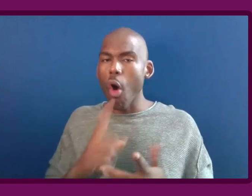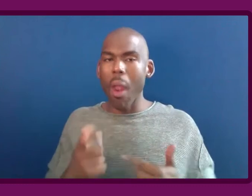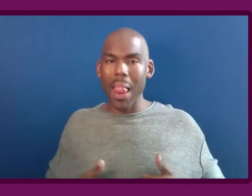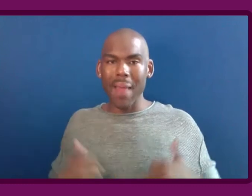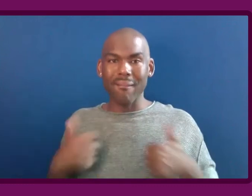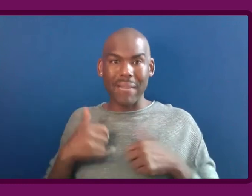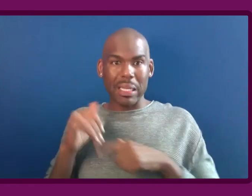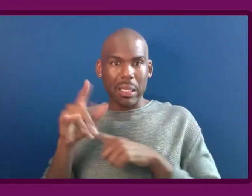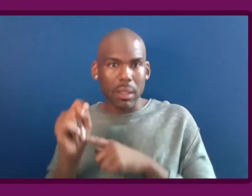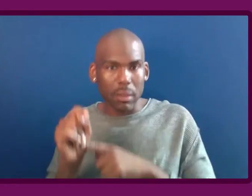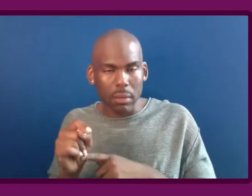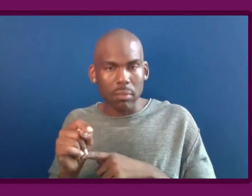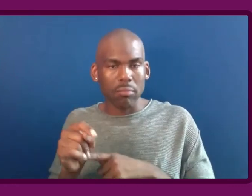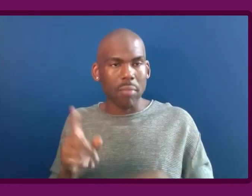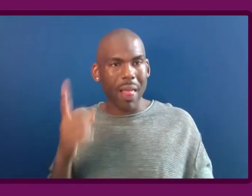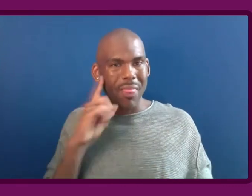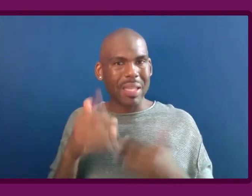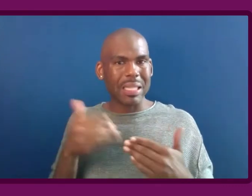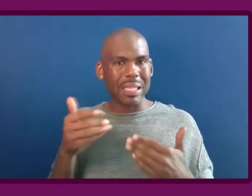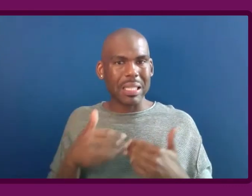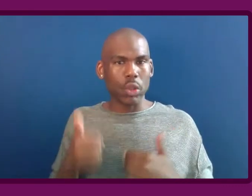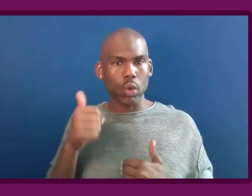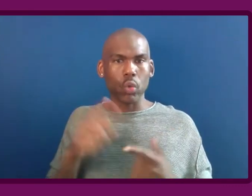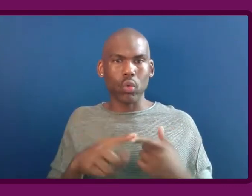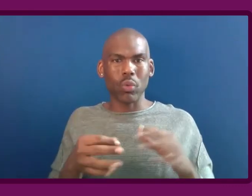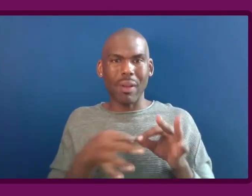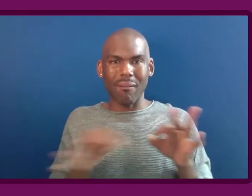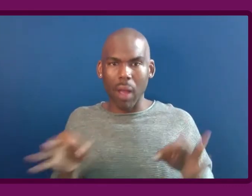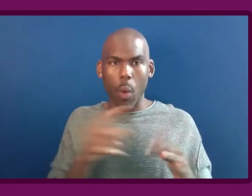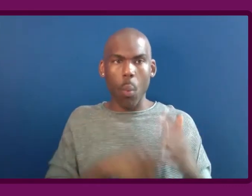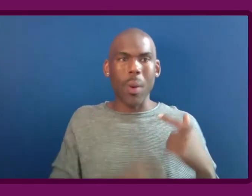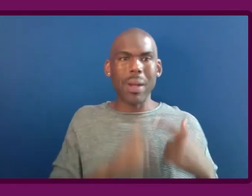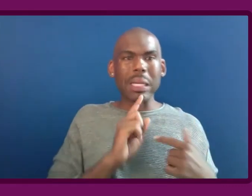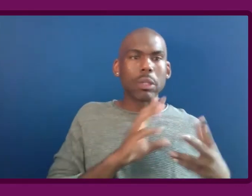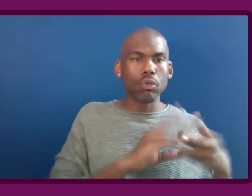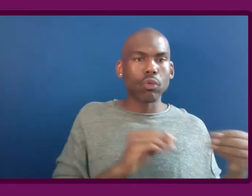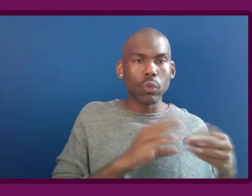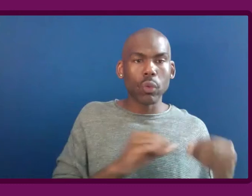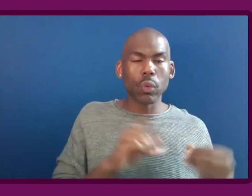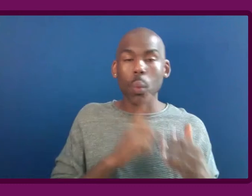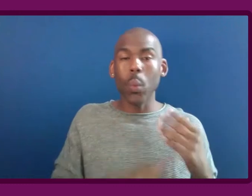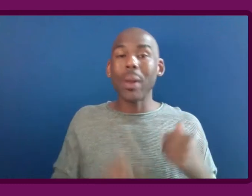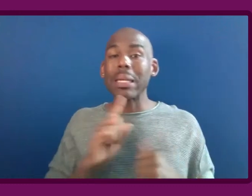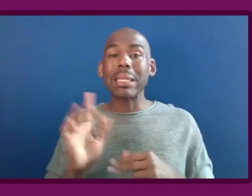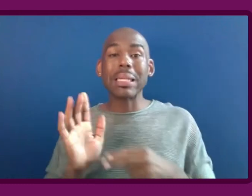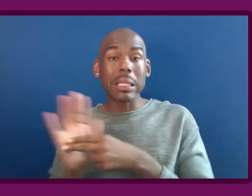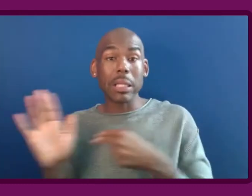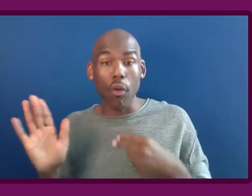it. That way, I think it would be easier to define what is a story and what is a stereotype.